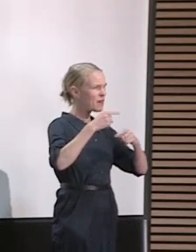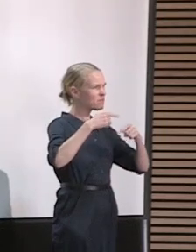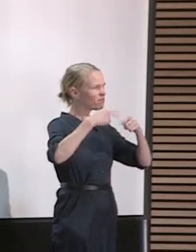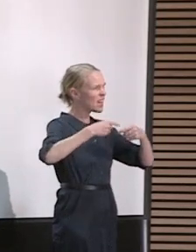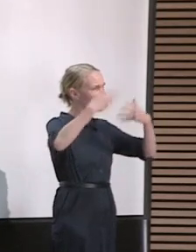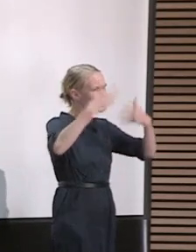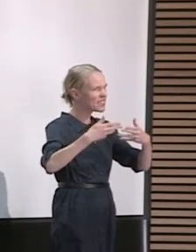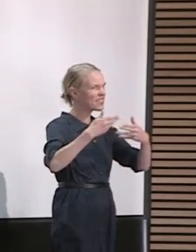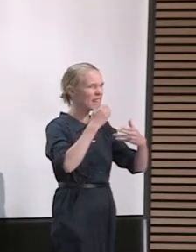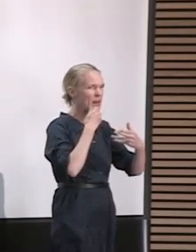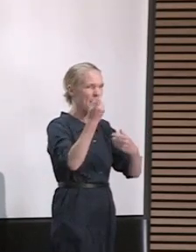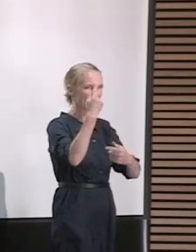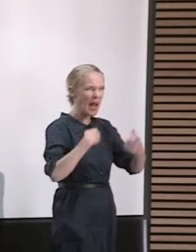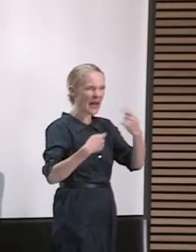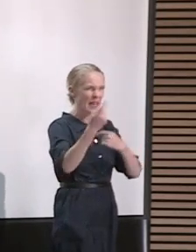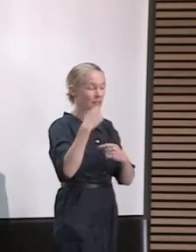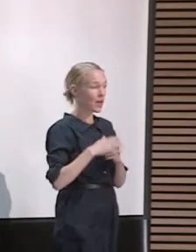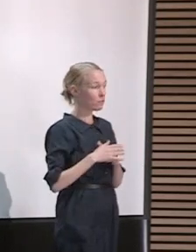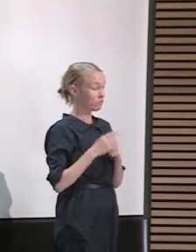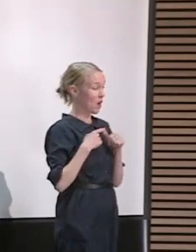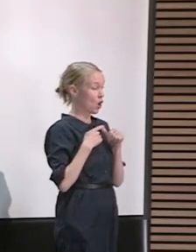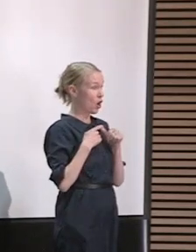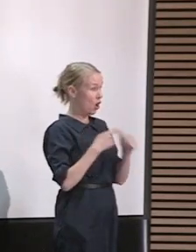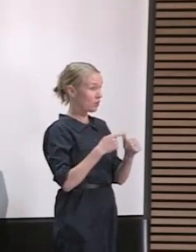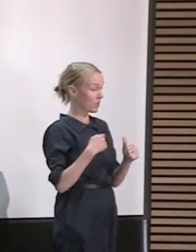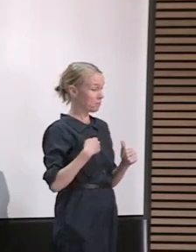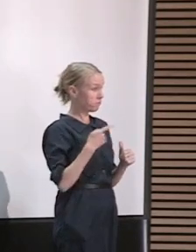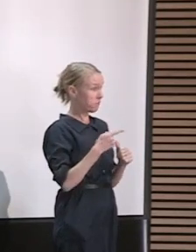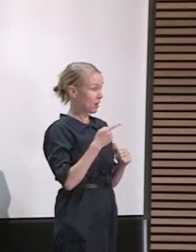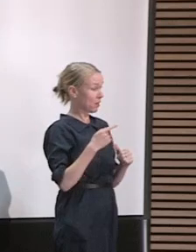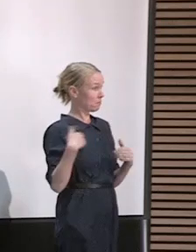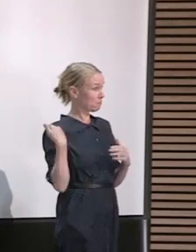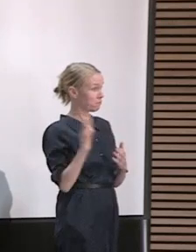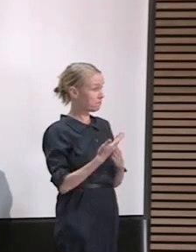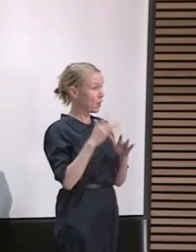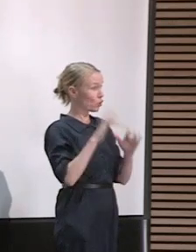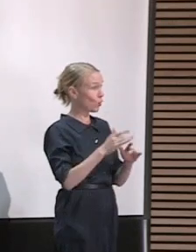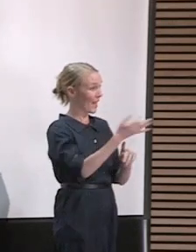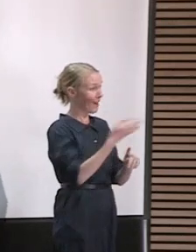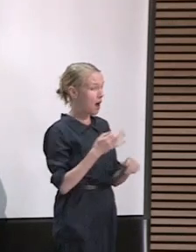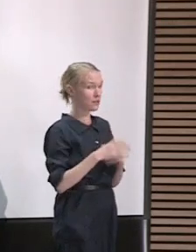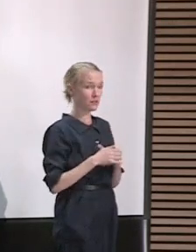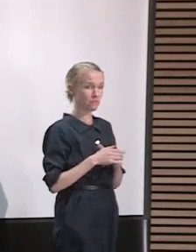Well, you have. Not for that level of detail. But given that there's now speculation